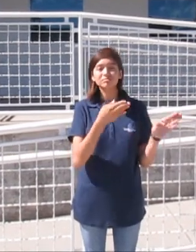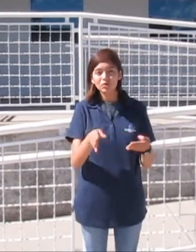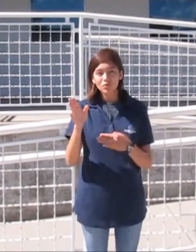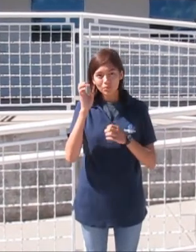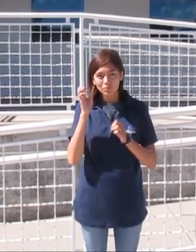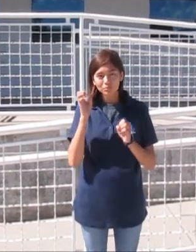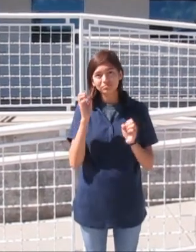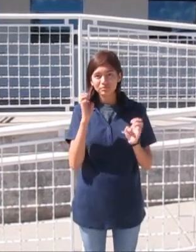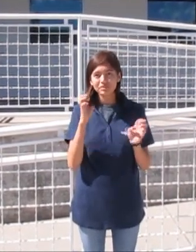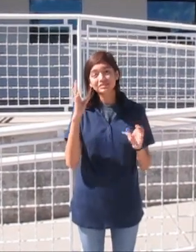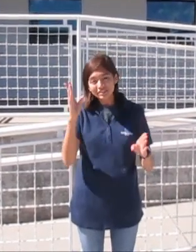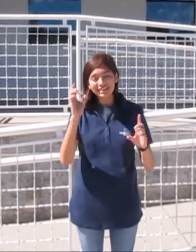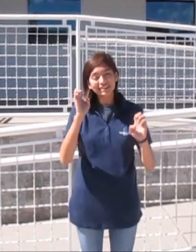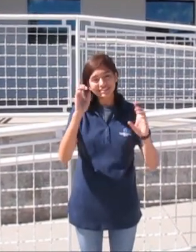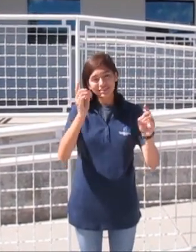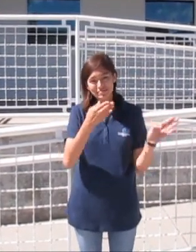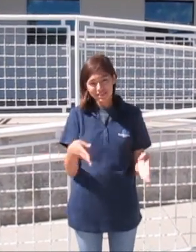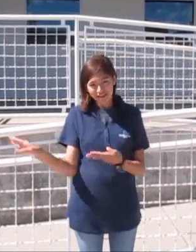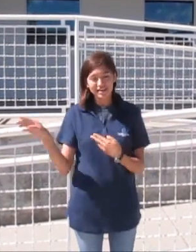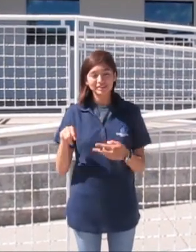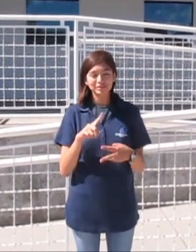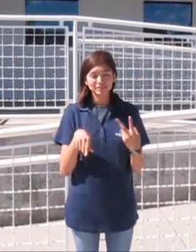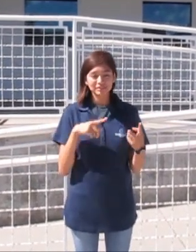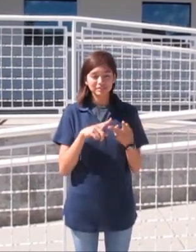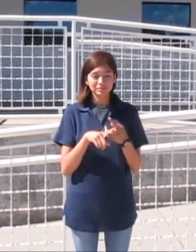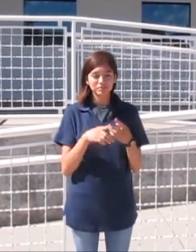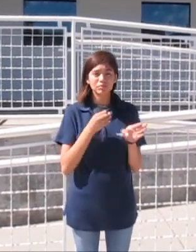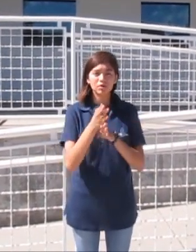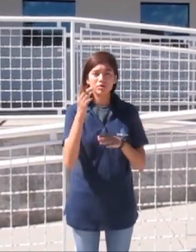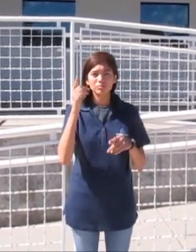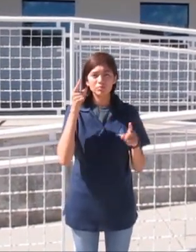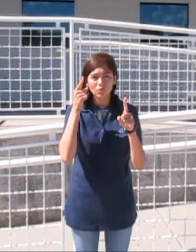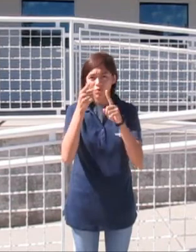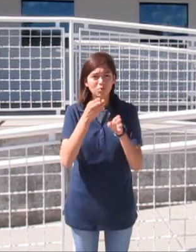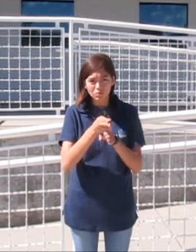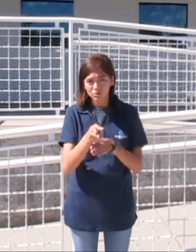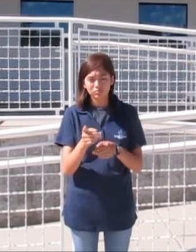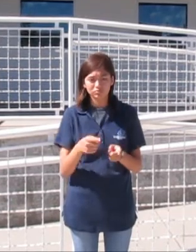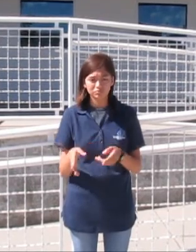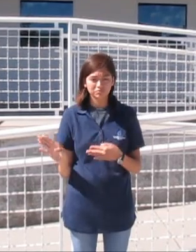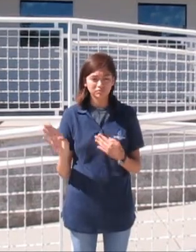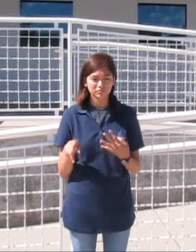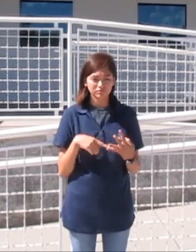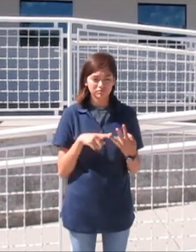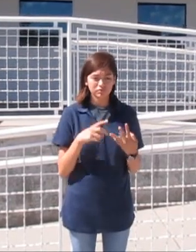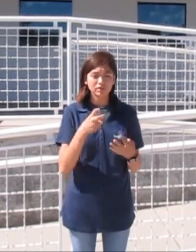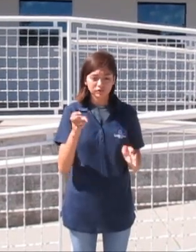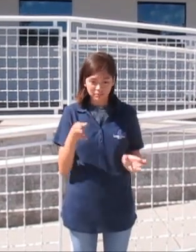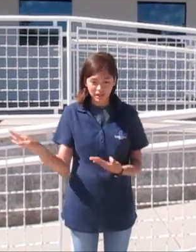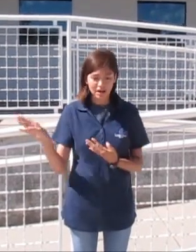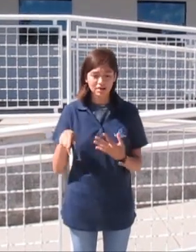Help you with an education plan, career goals and transfer plan.